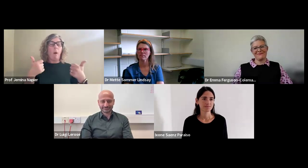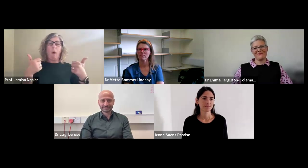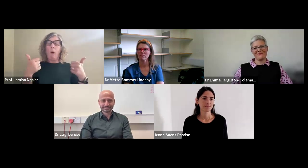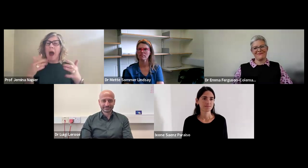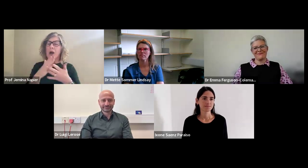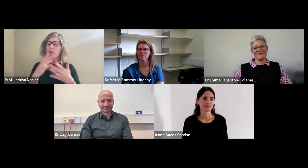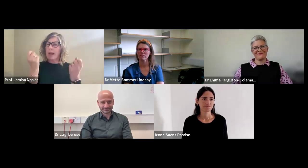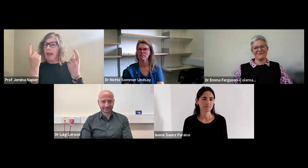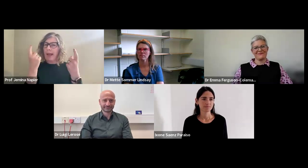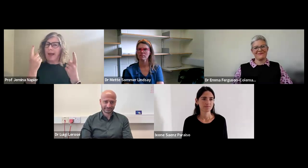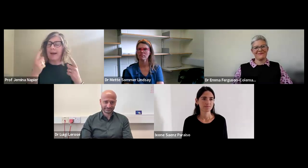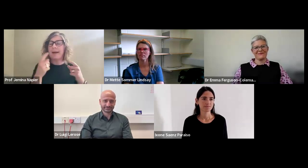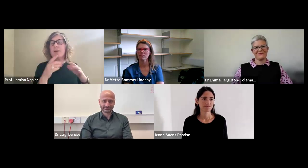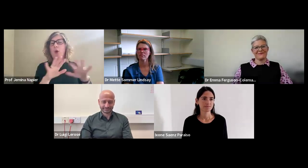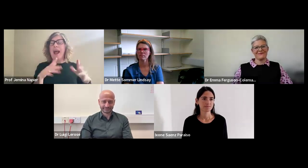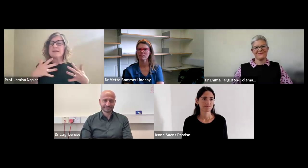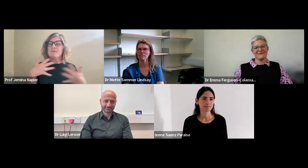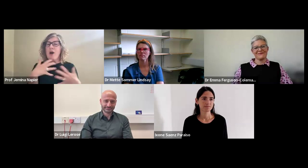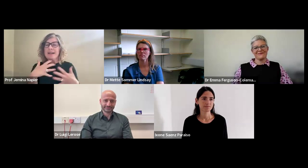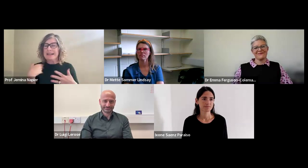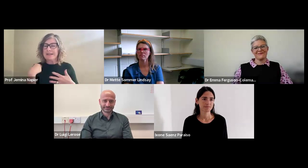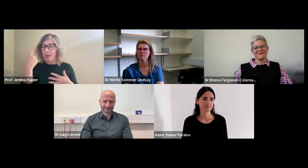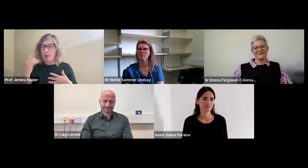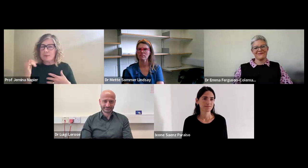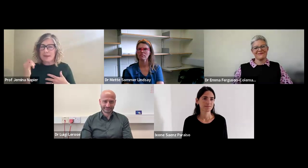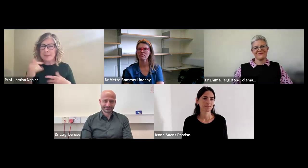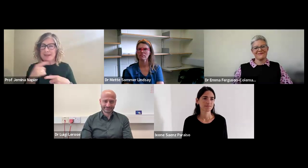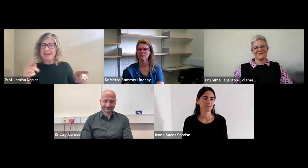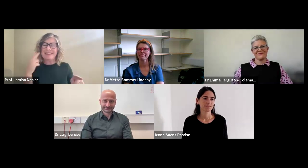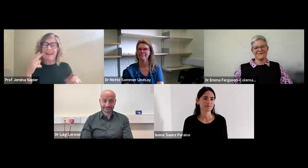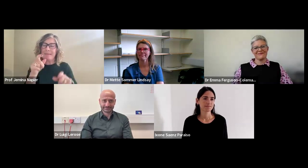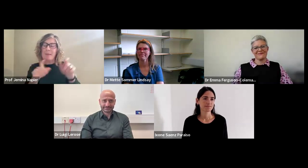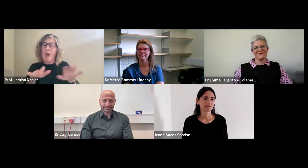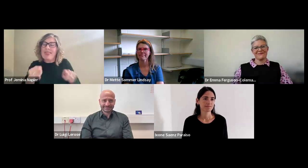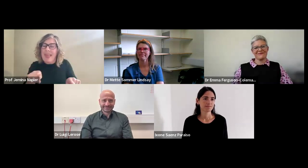drip drip effect allows people just to develop their understanding of deaf people - that fear